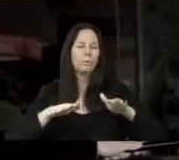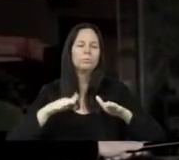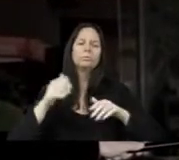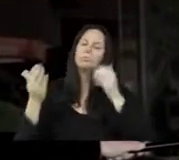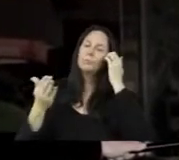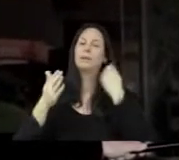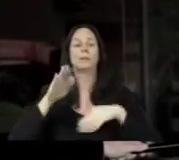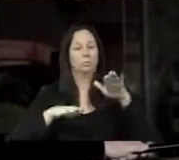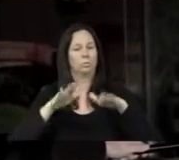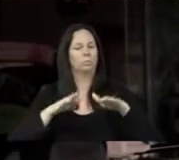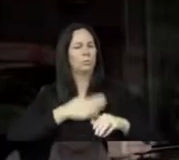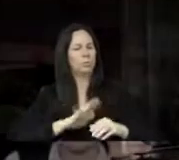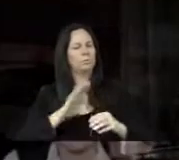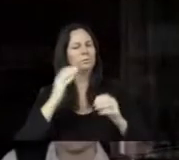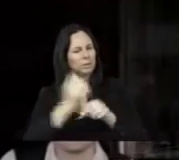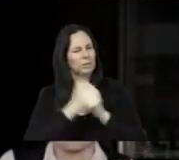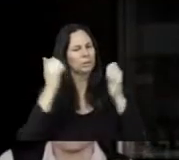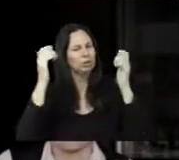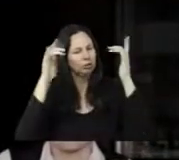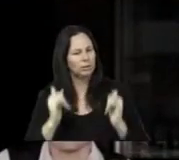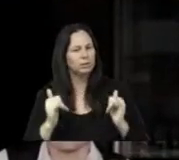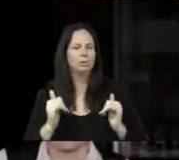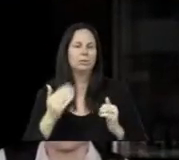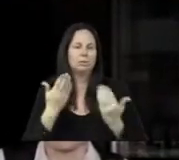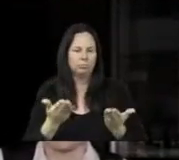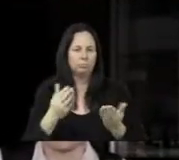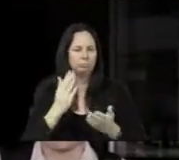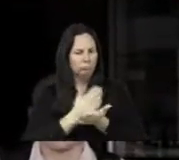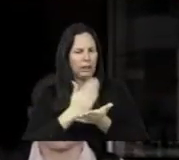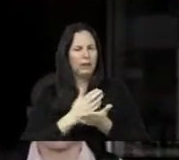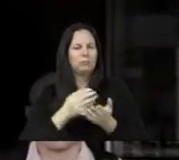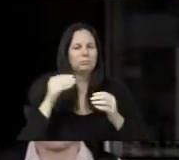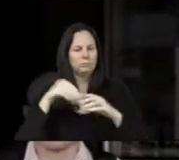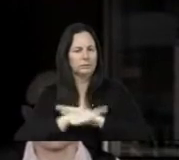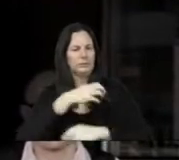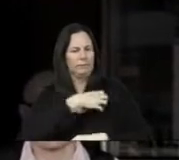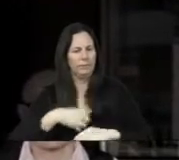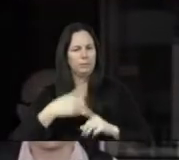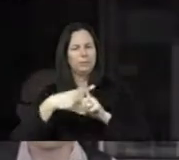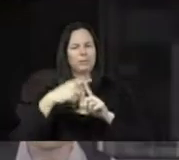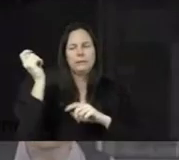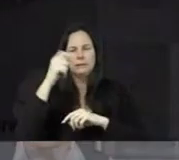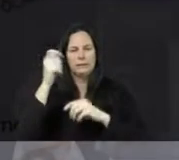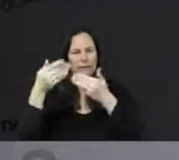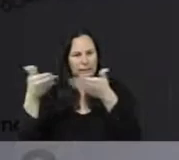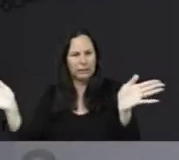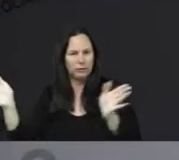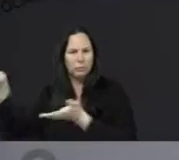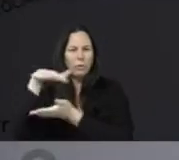should be found accountable. The Federal Court gave a very important, very clear decision.